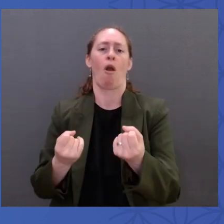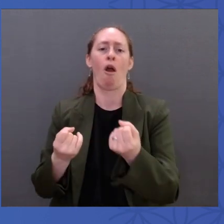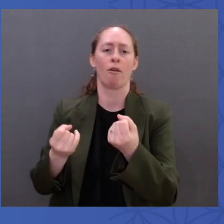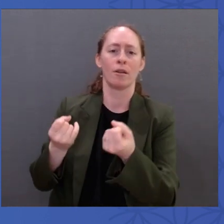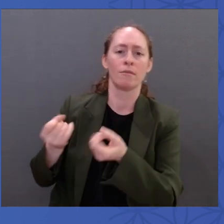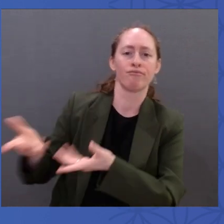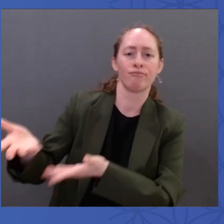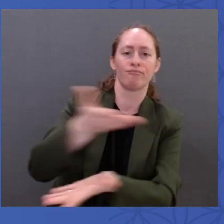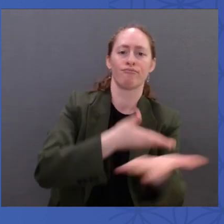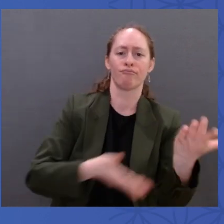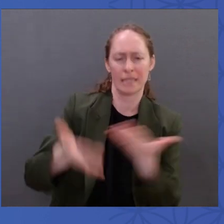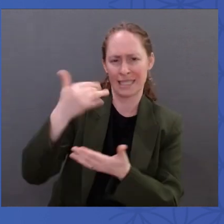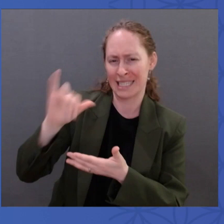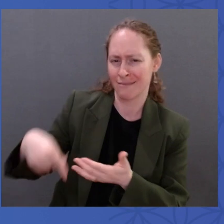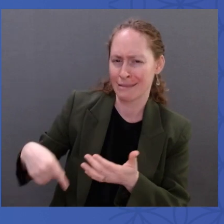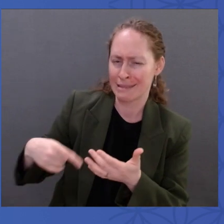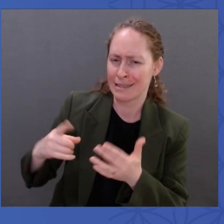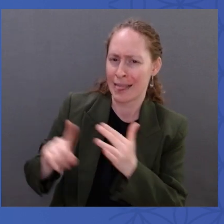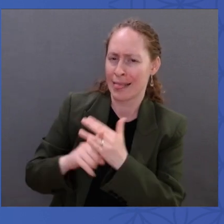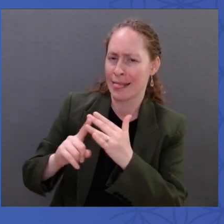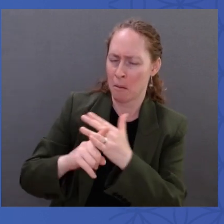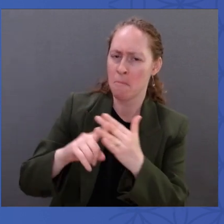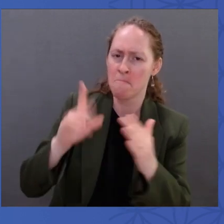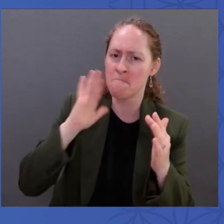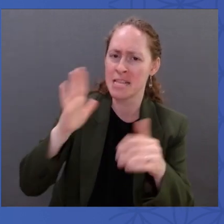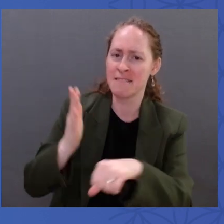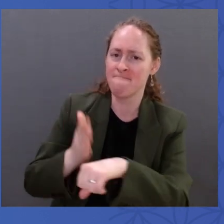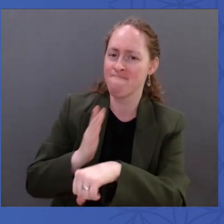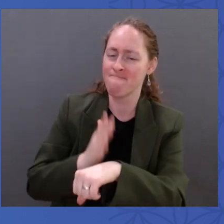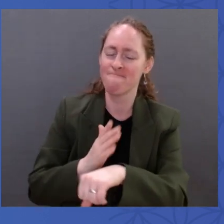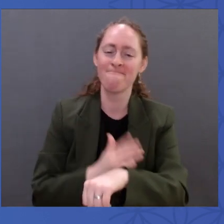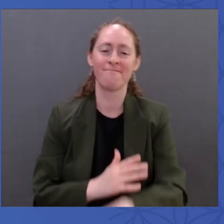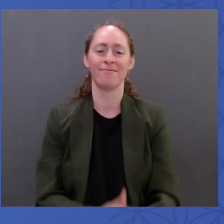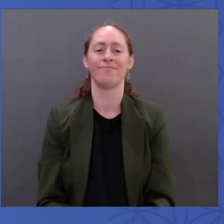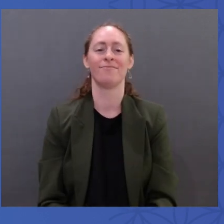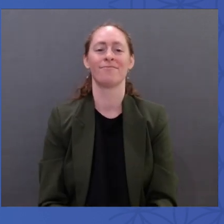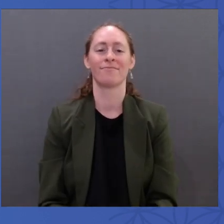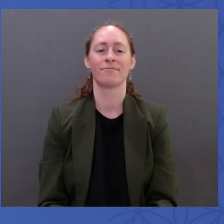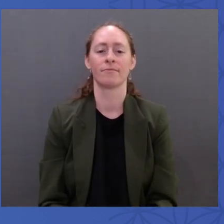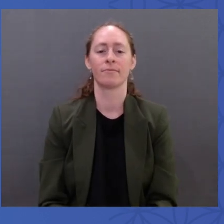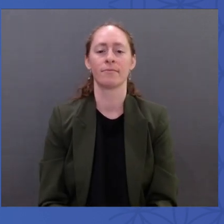with detailed consultations planned in the near future. For Thailand's part,